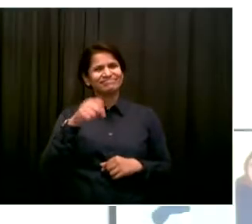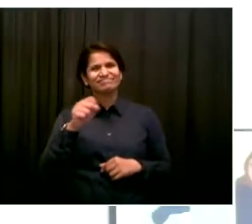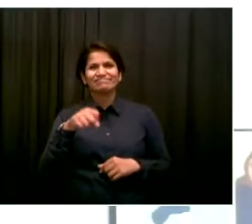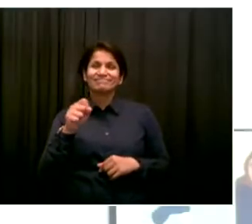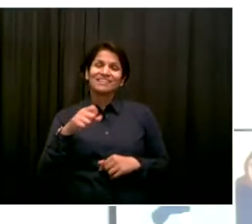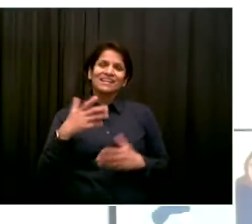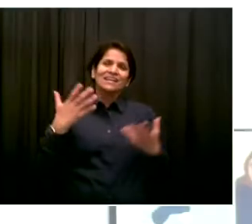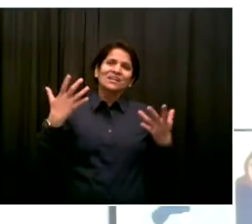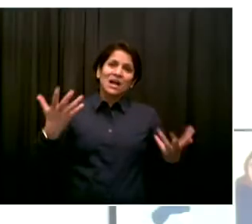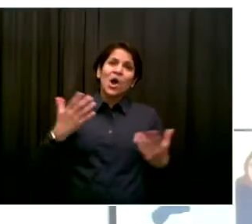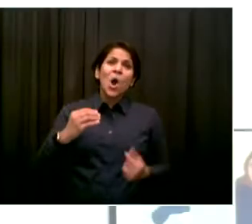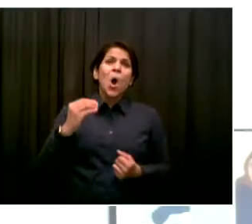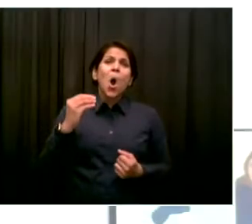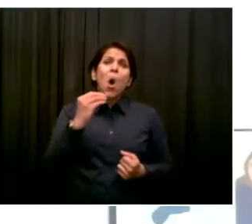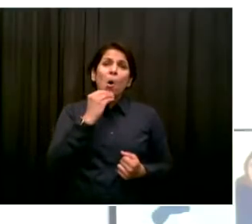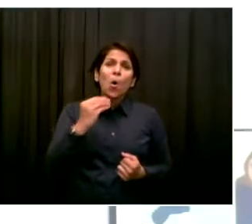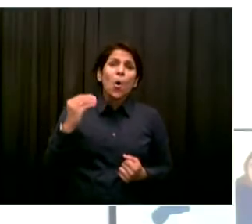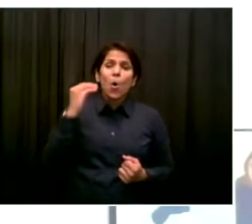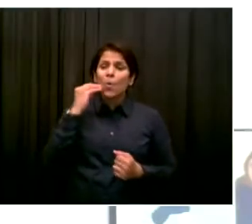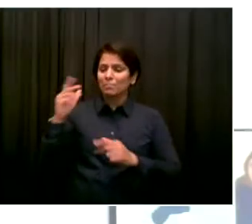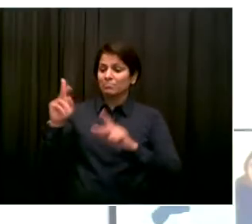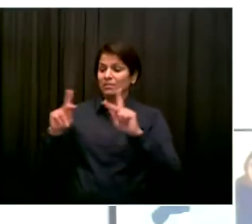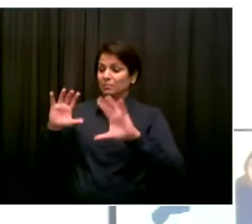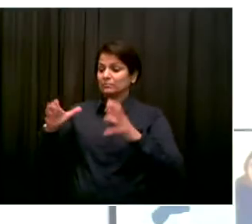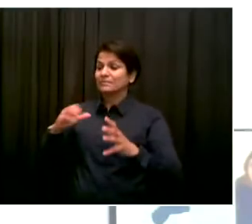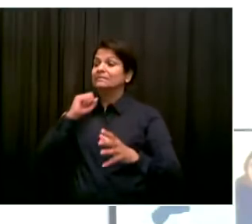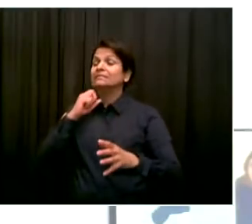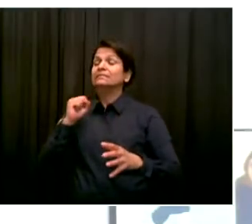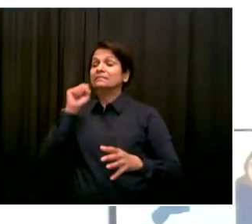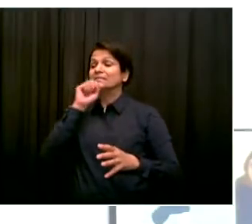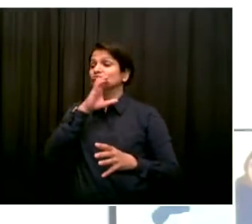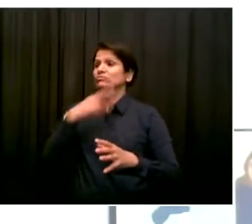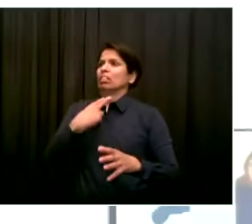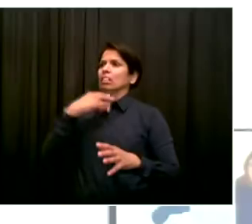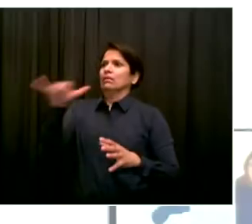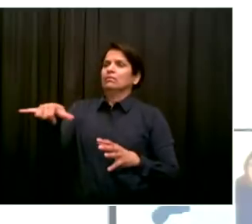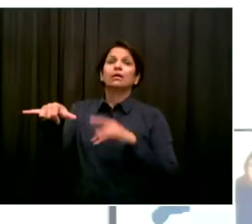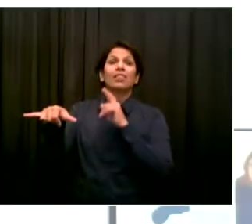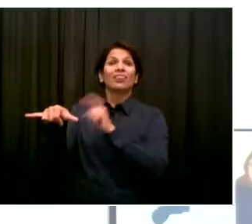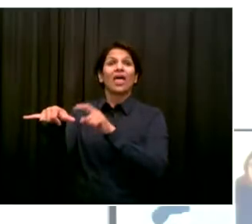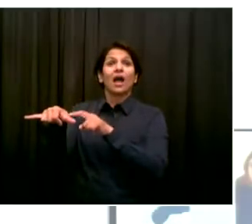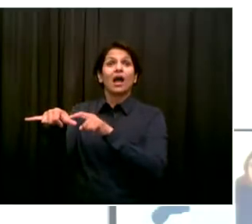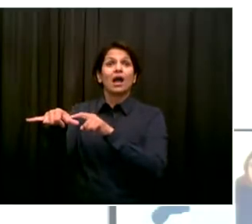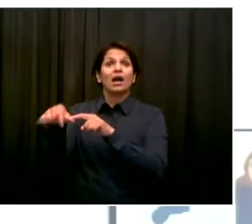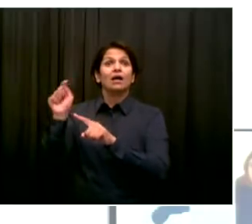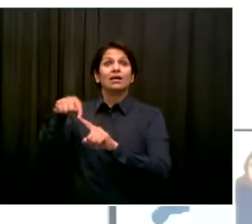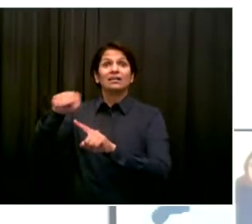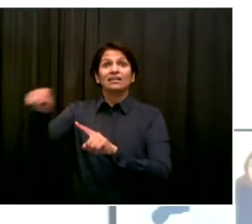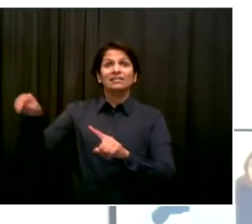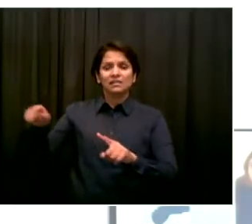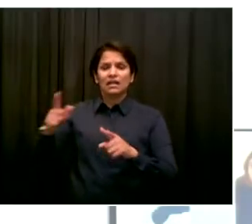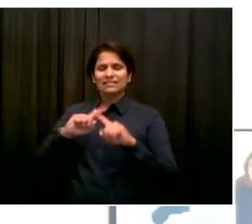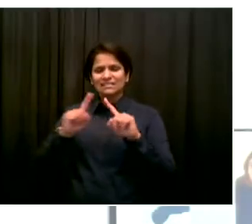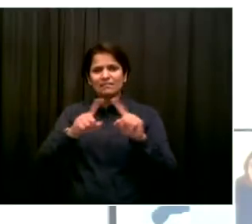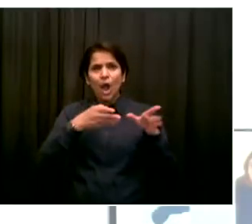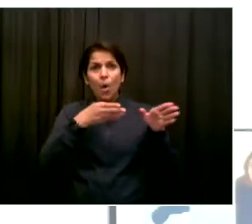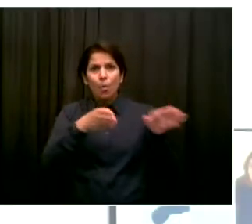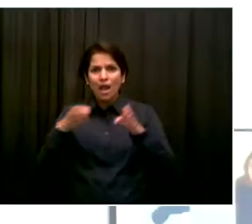WANT TO ADD? TO BUILD ON